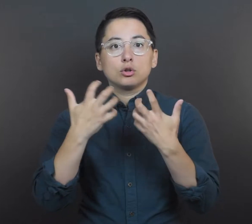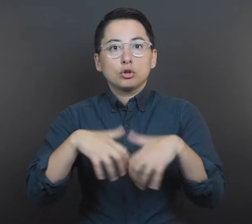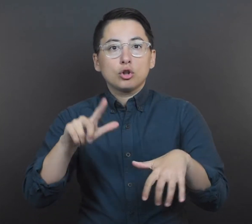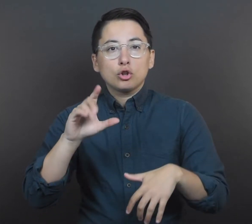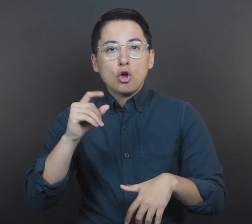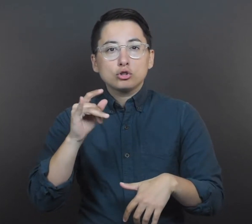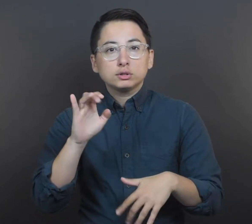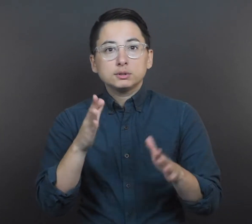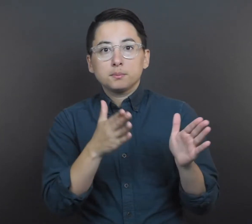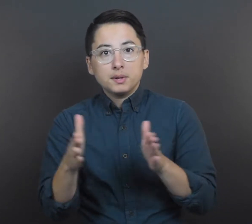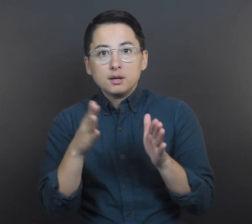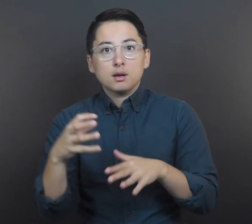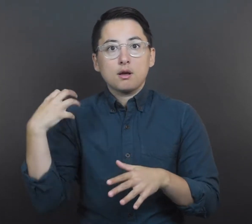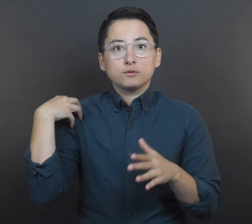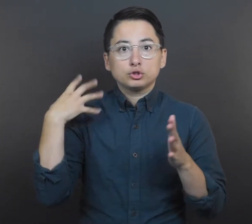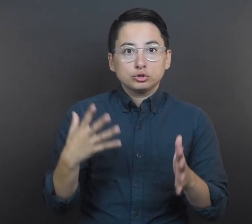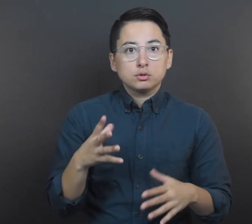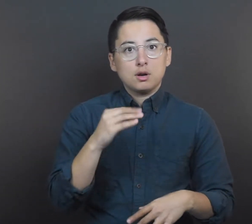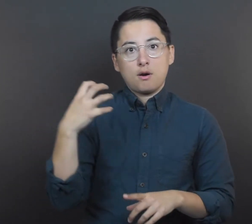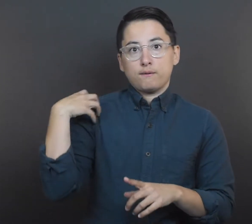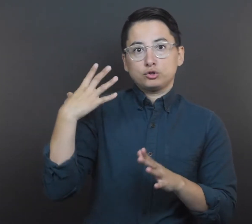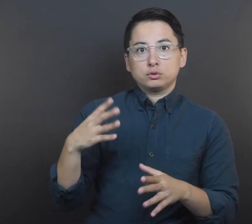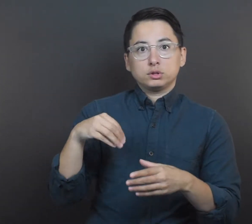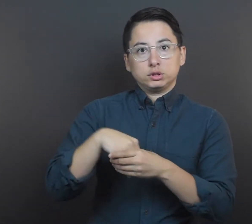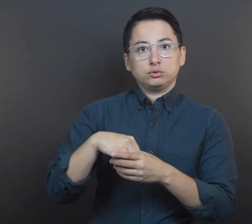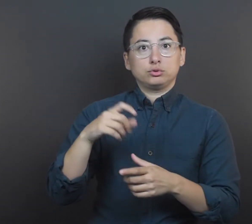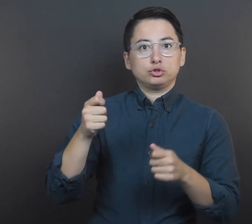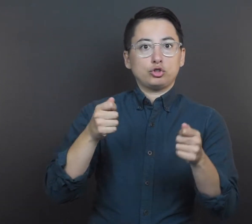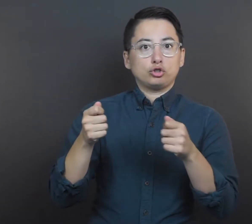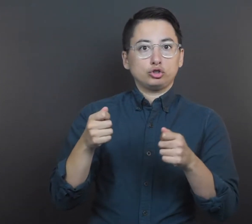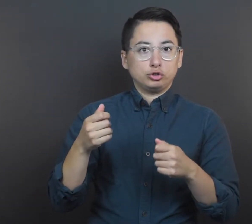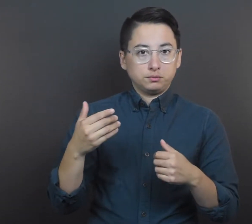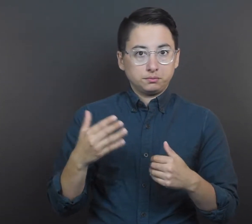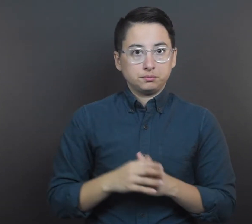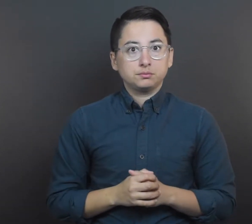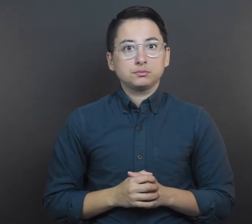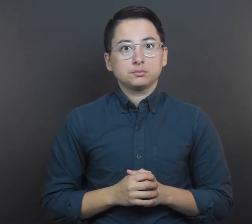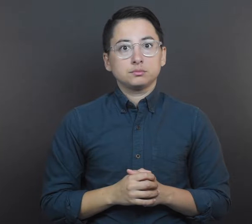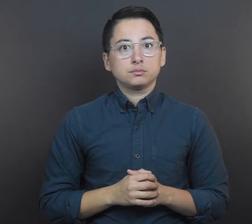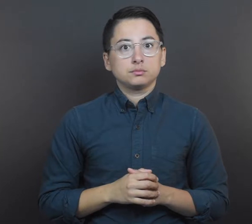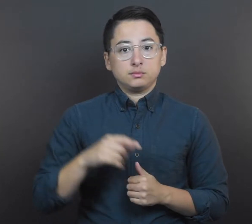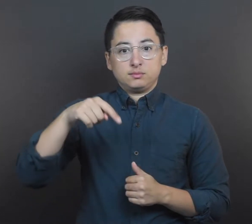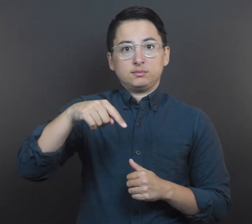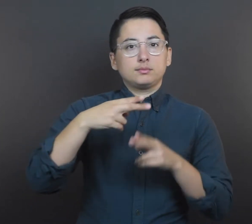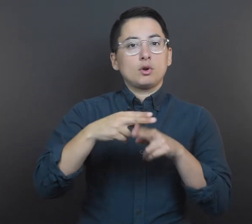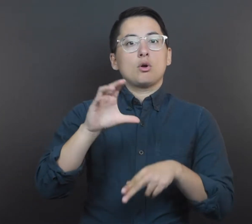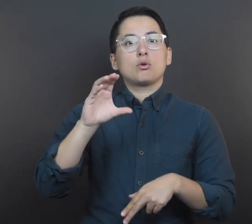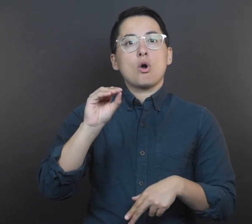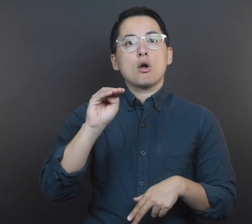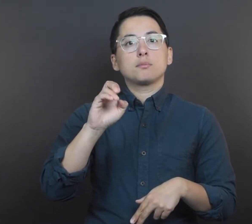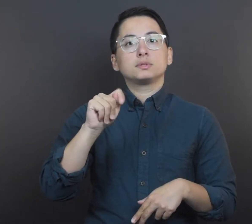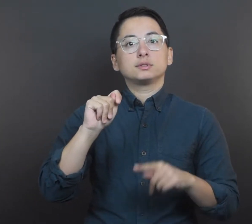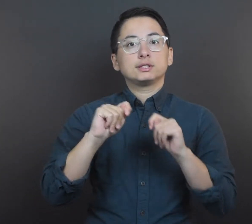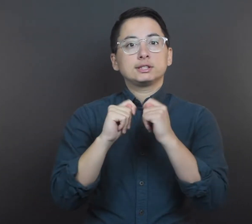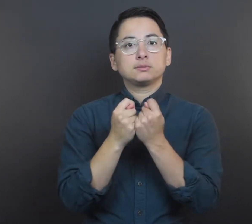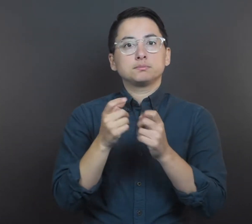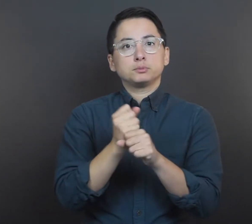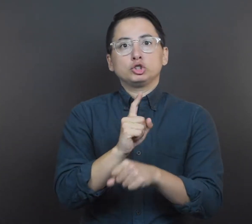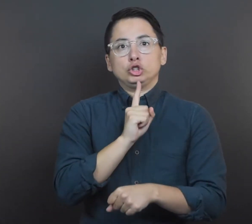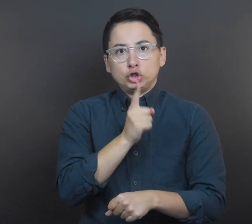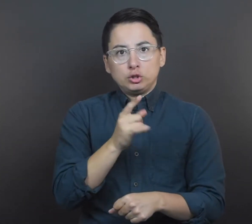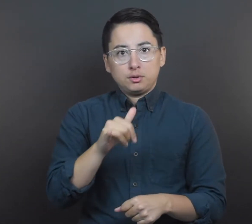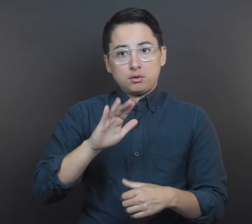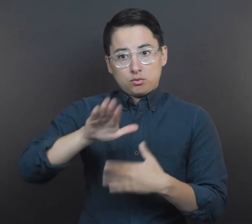quarantine medical officers (QMO), public health advisors, logistics, planning officers,